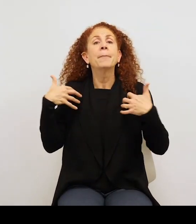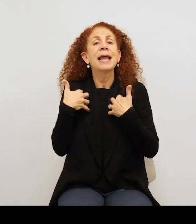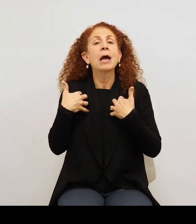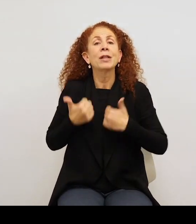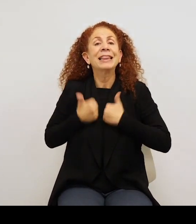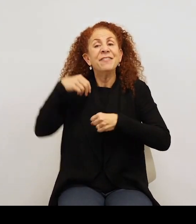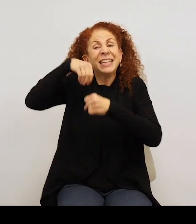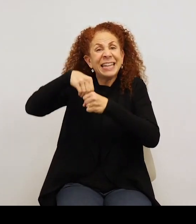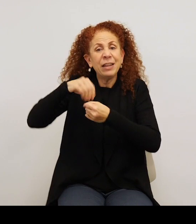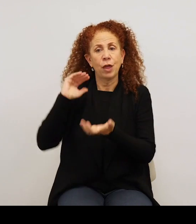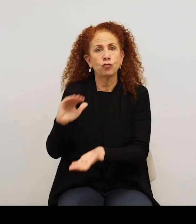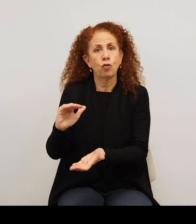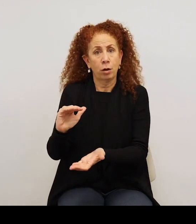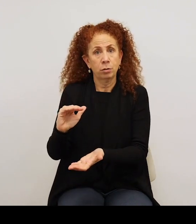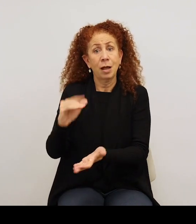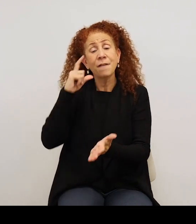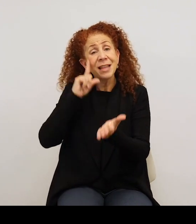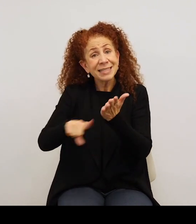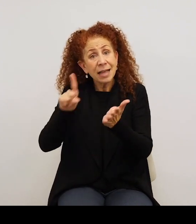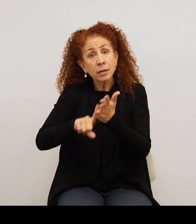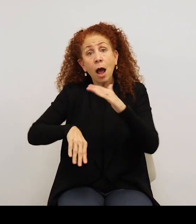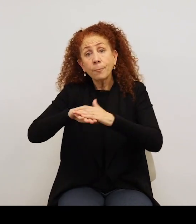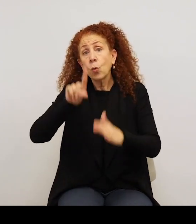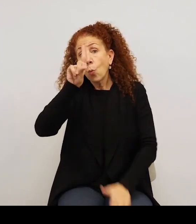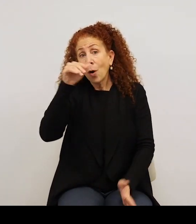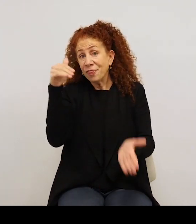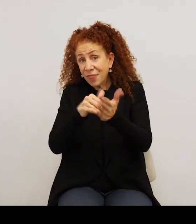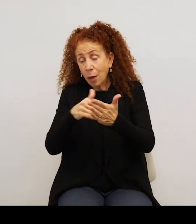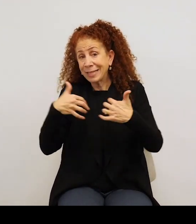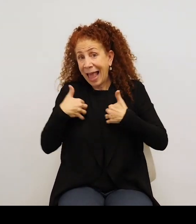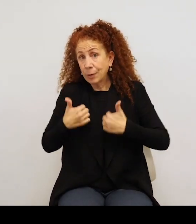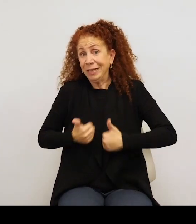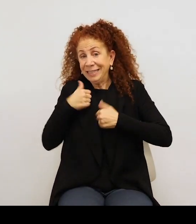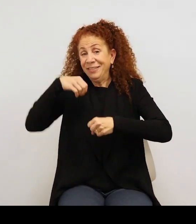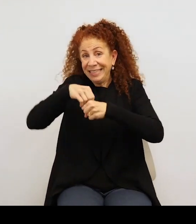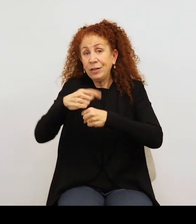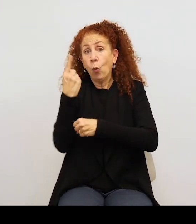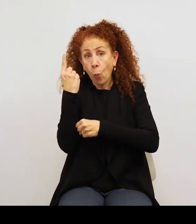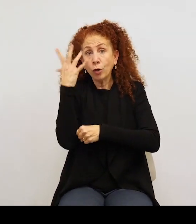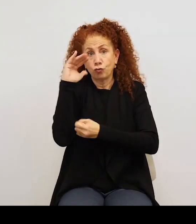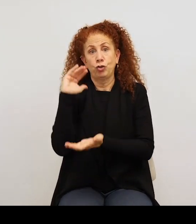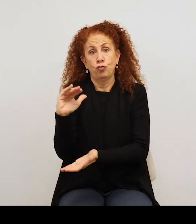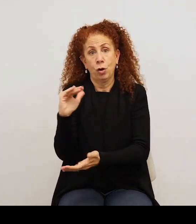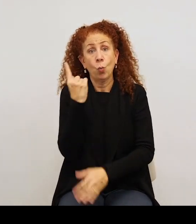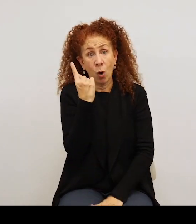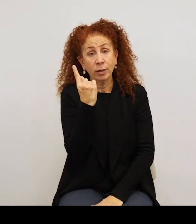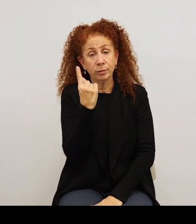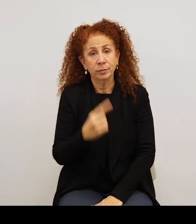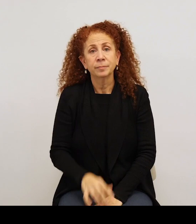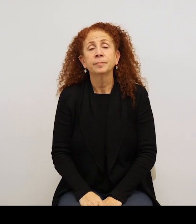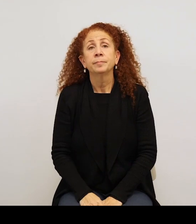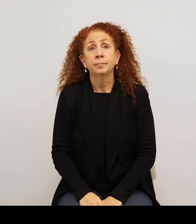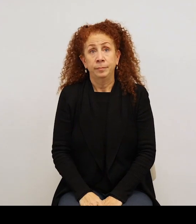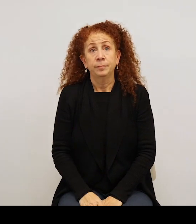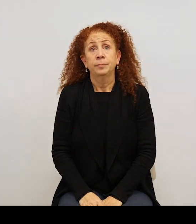And they found in tree trunks, up to 1,000 animals are living in just one trunk, and particularly in those